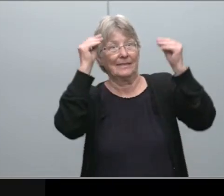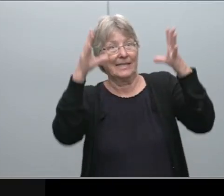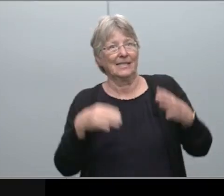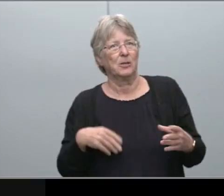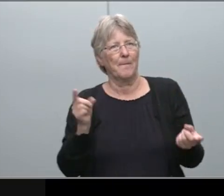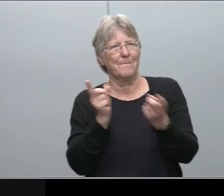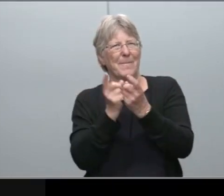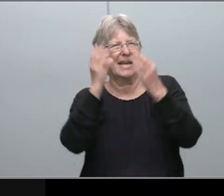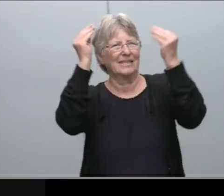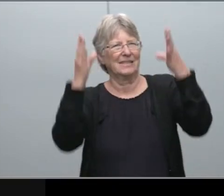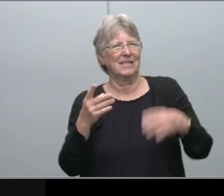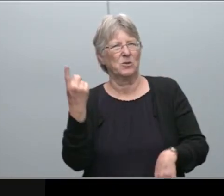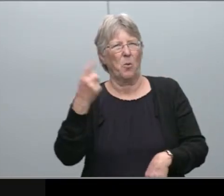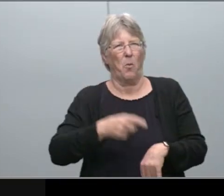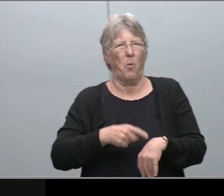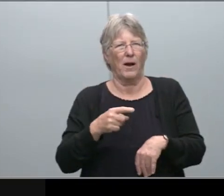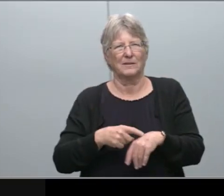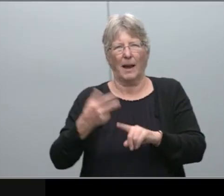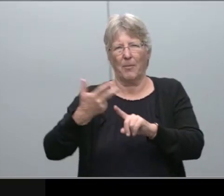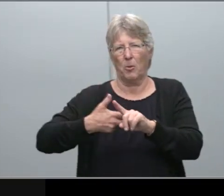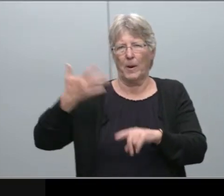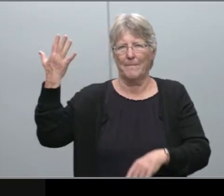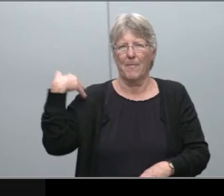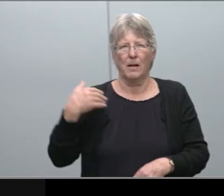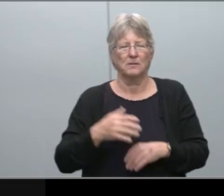Is anyone having trouble with the link that we just sent out?